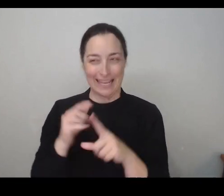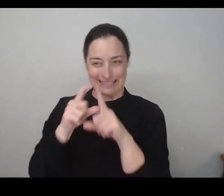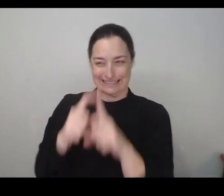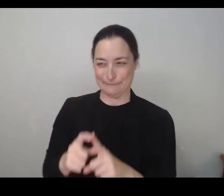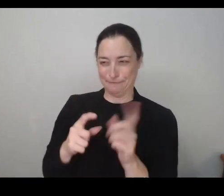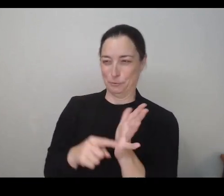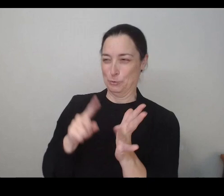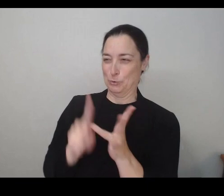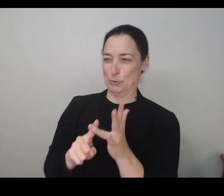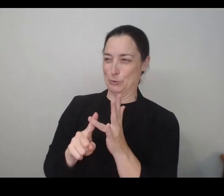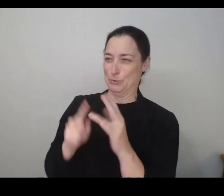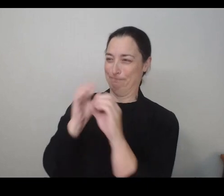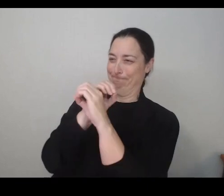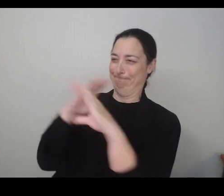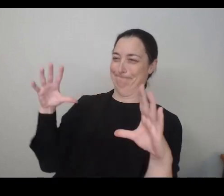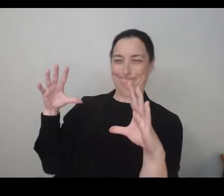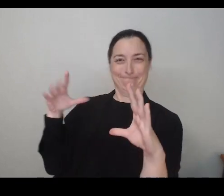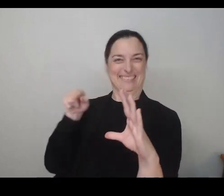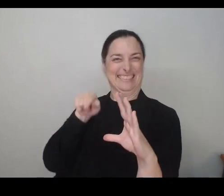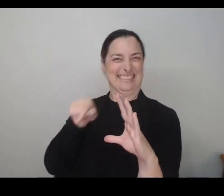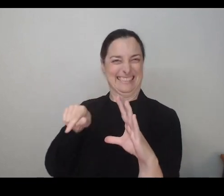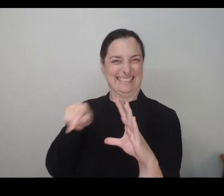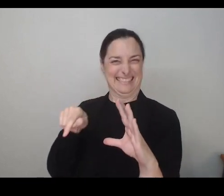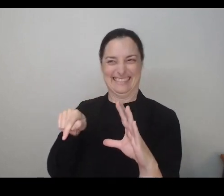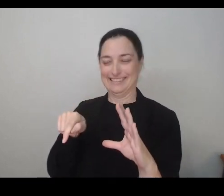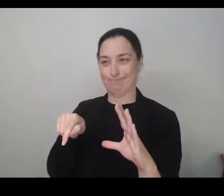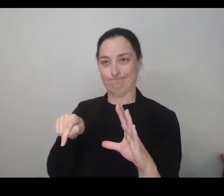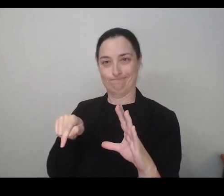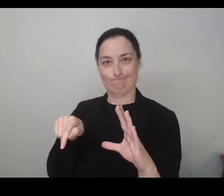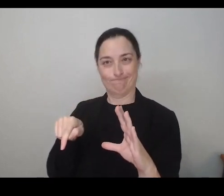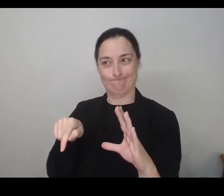the whole trajectory of Gauguin.